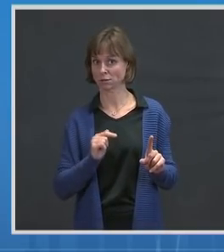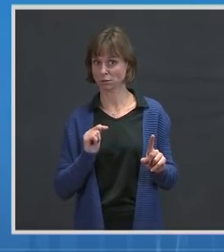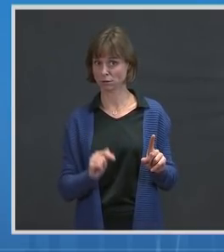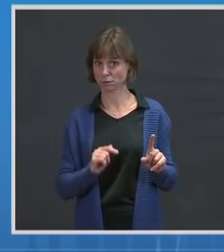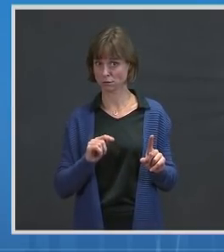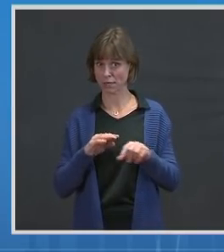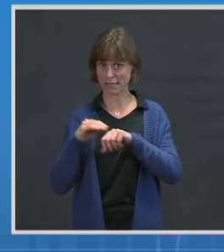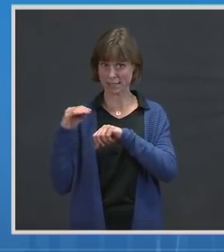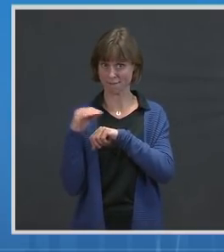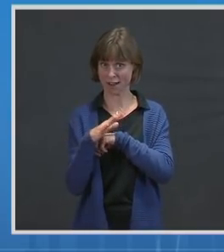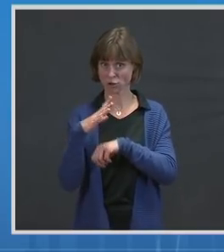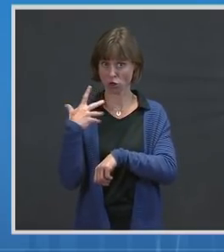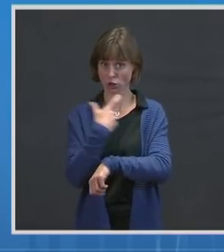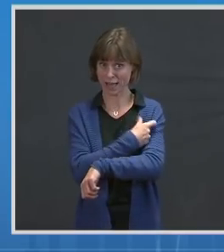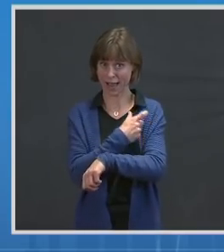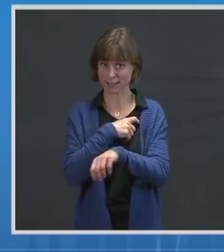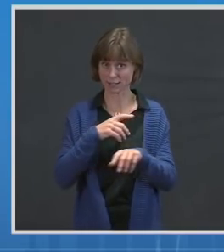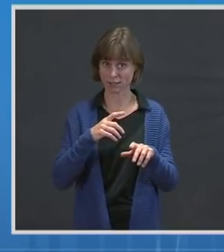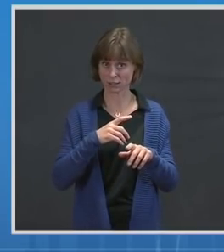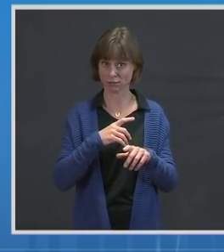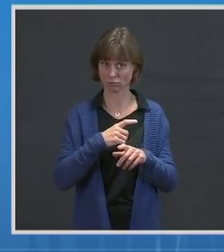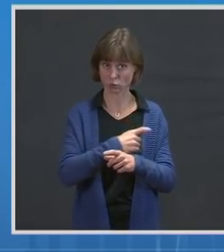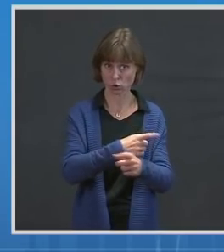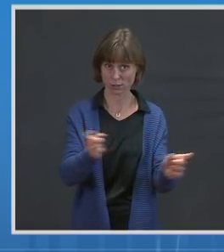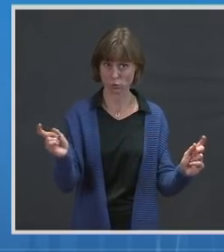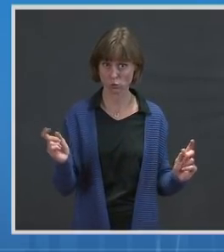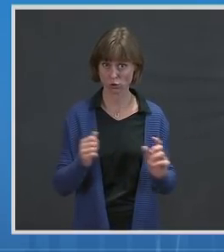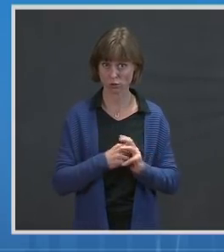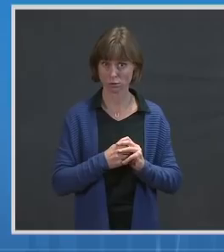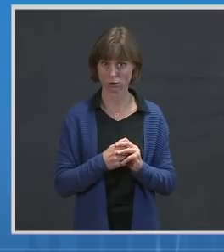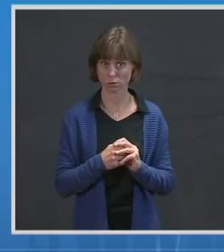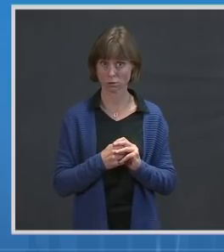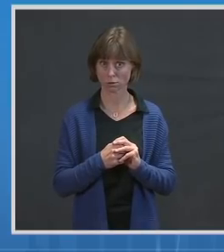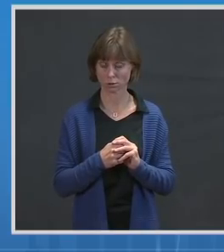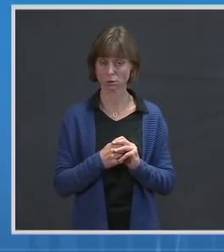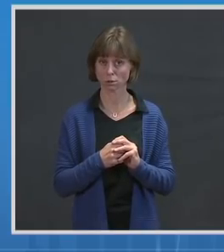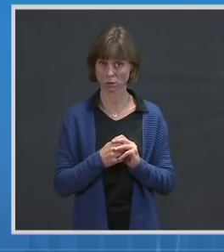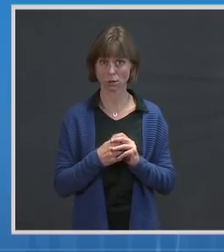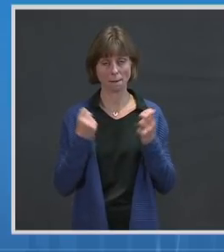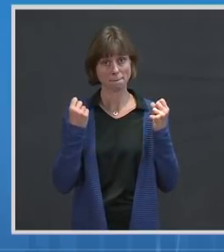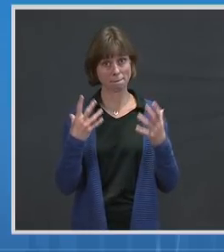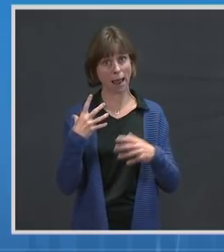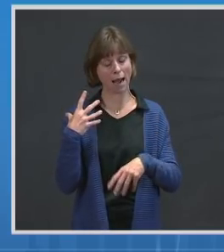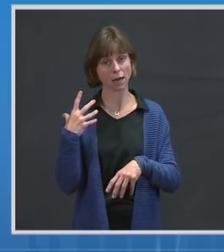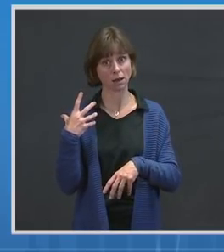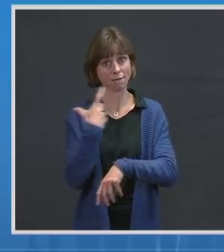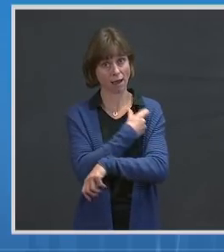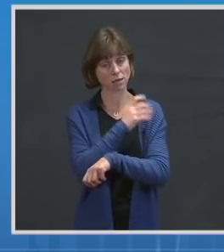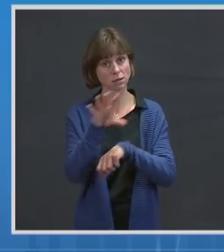rollout and testing, for that matter? A lot of vaccine appointments would have been canceled in Texas,